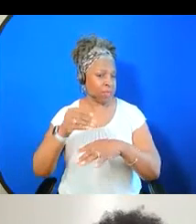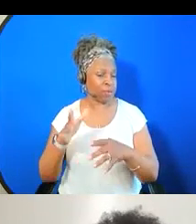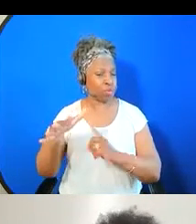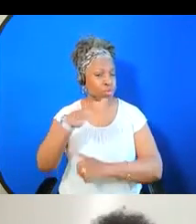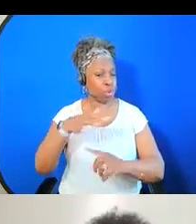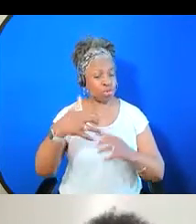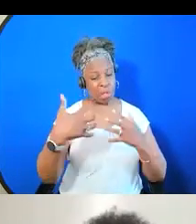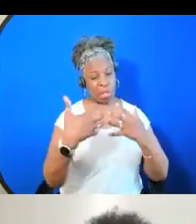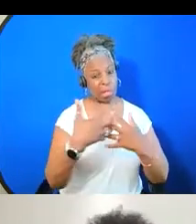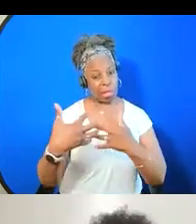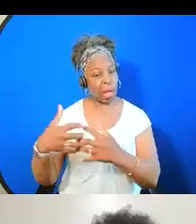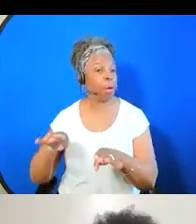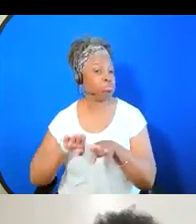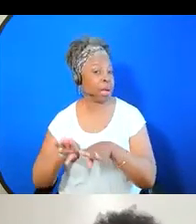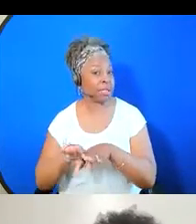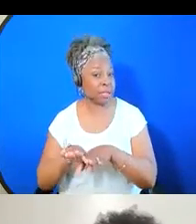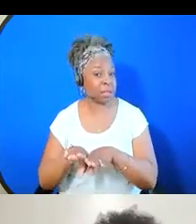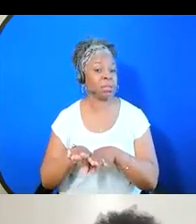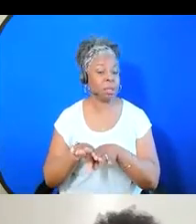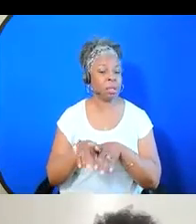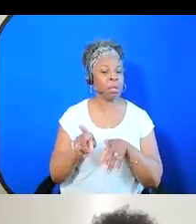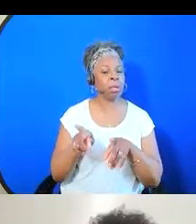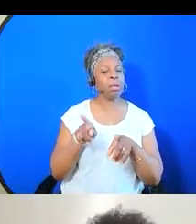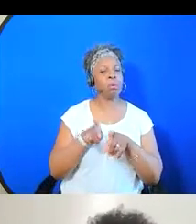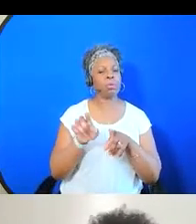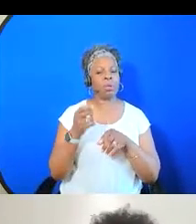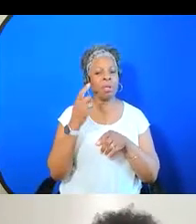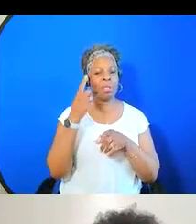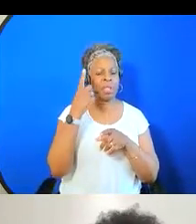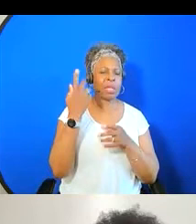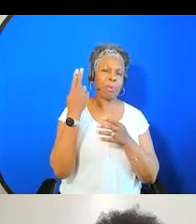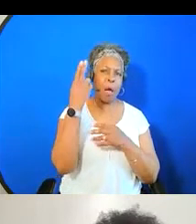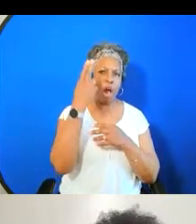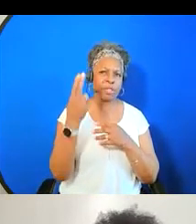but also looking at curatorial thinking and artistic experimentation.